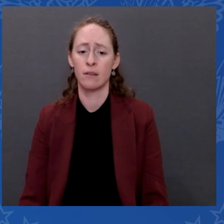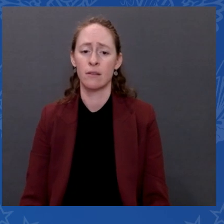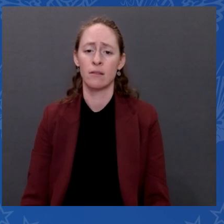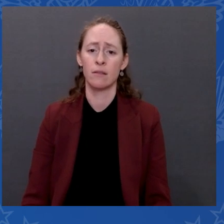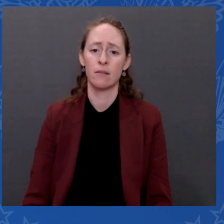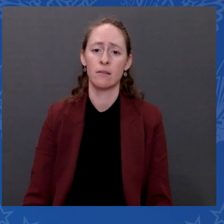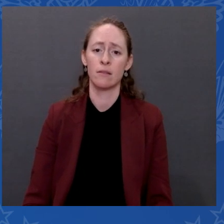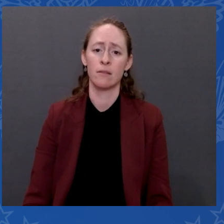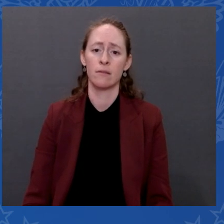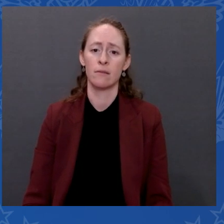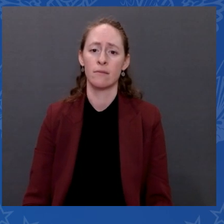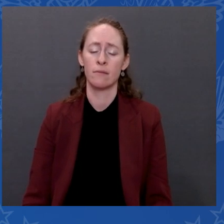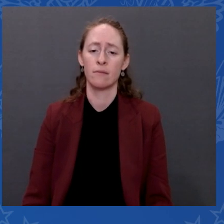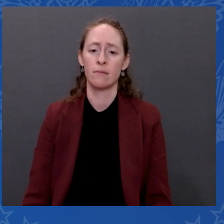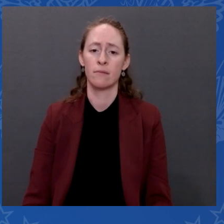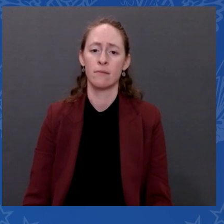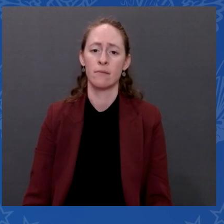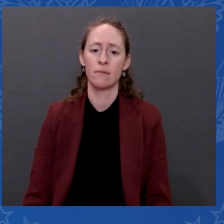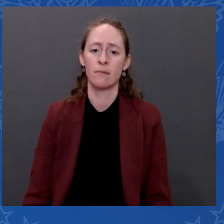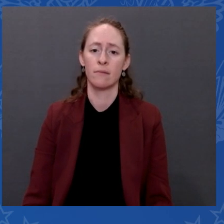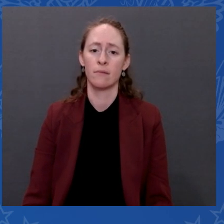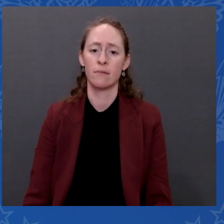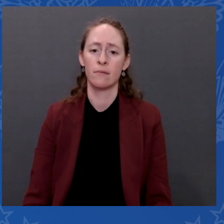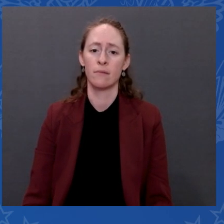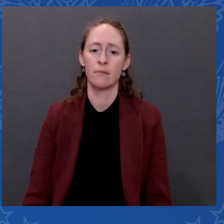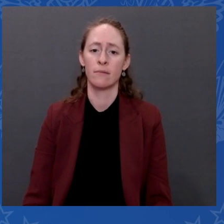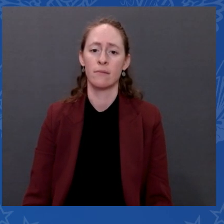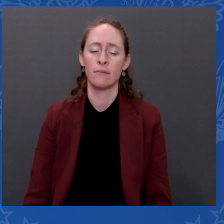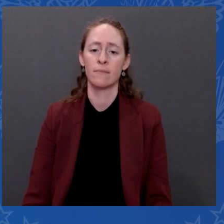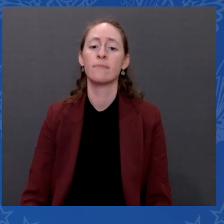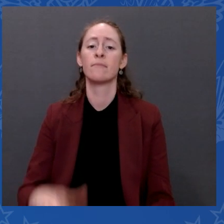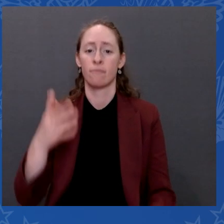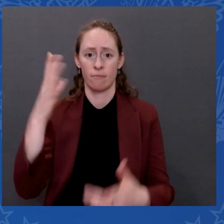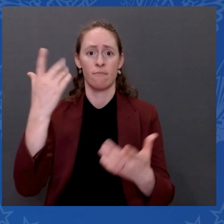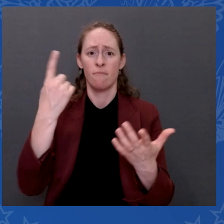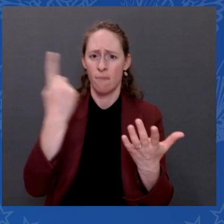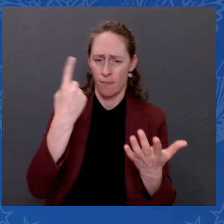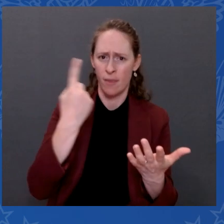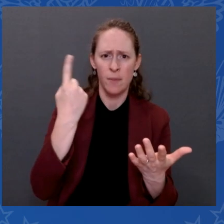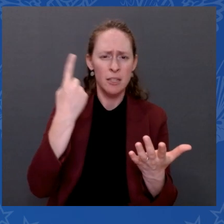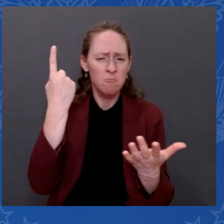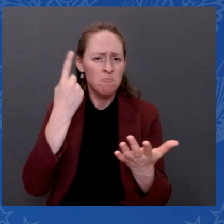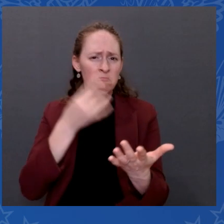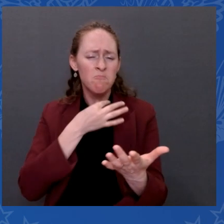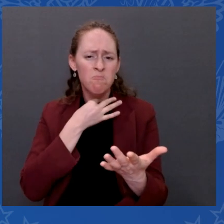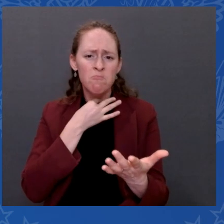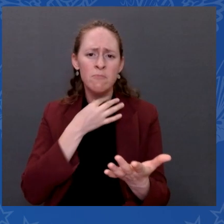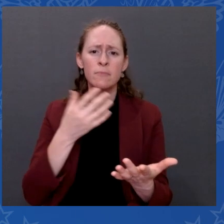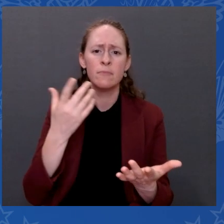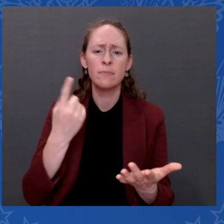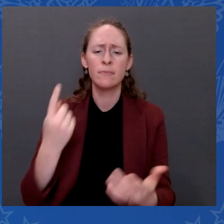Mr. Shelton: We talk about it every day, Mr. President, because we see what's happening. We see that lots of industries that --